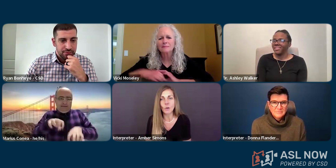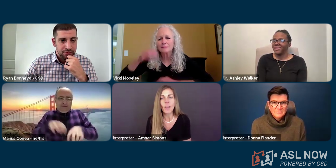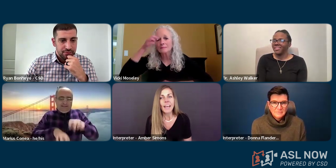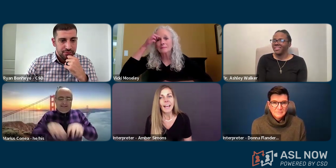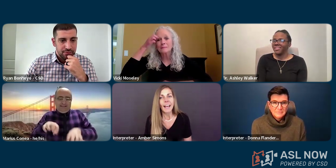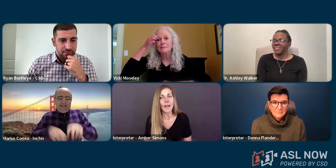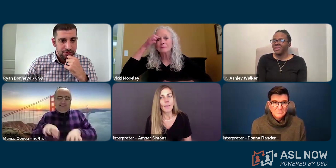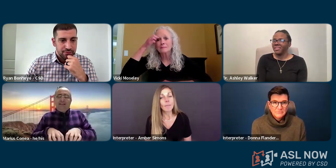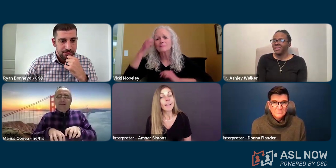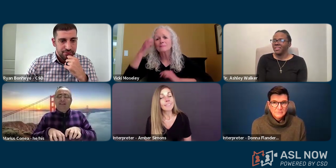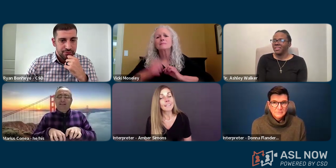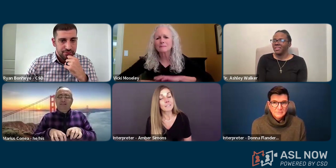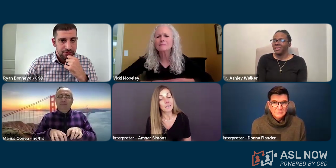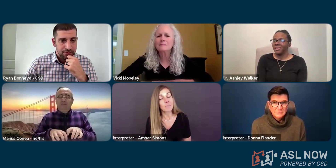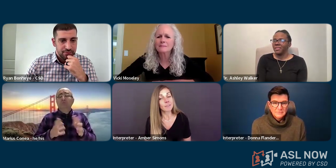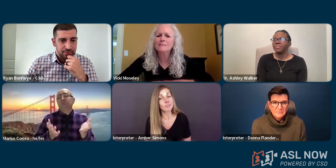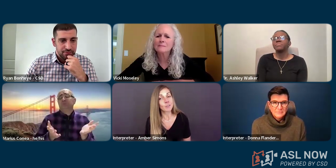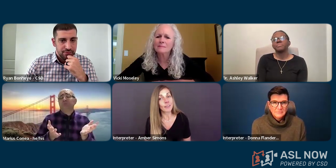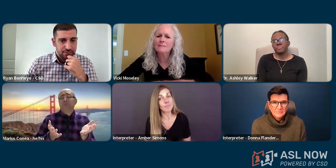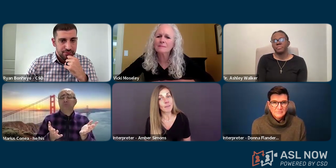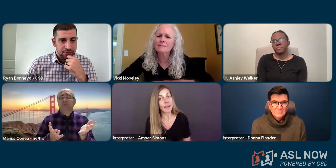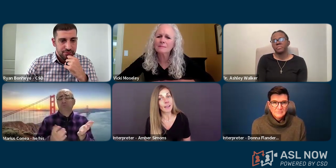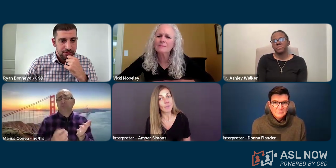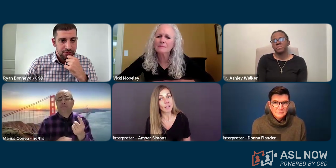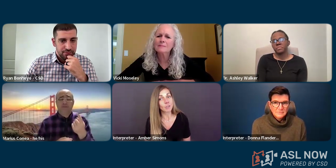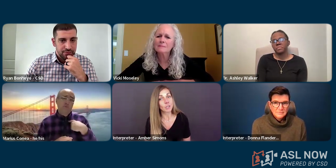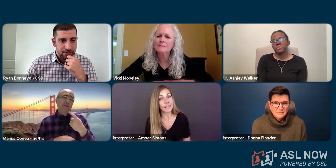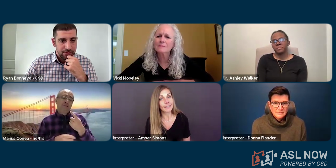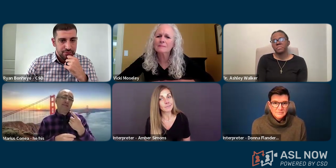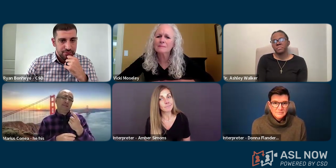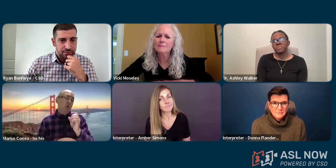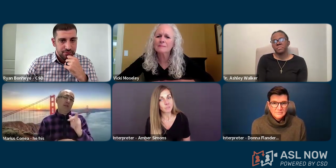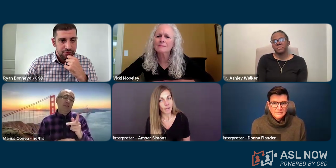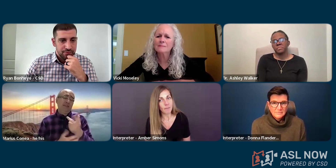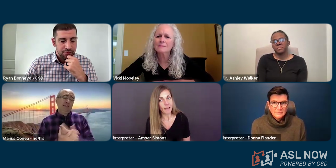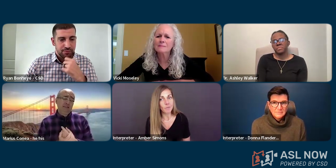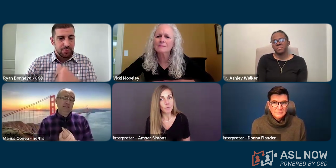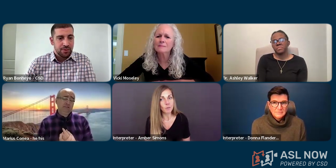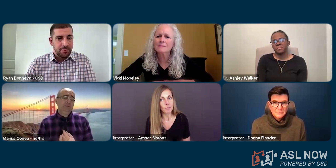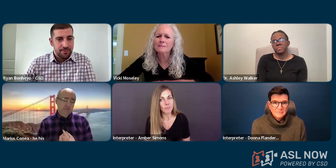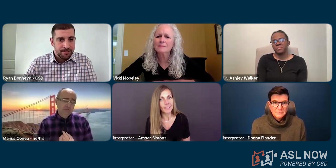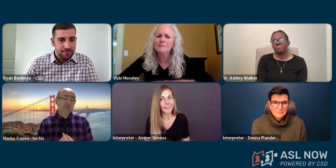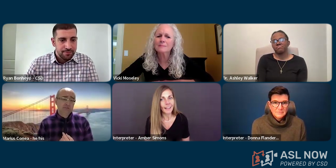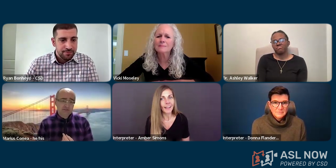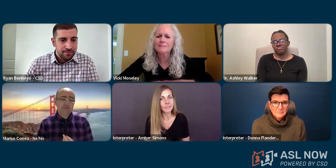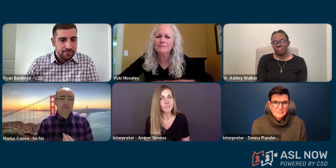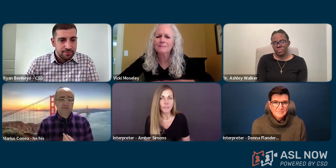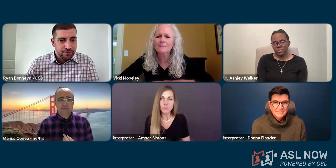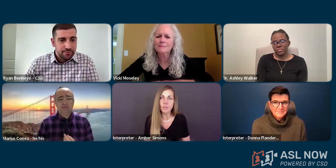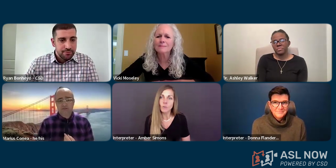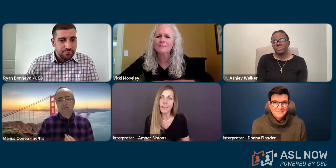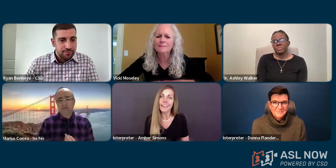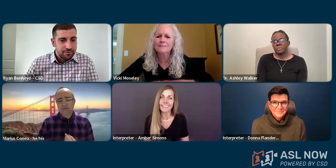So and then it makes it so that my manager can type back and forth with me and that's okay.